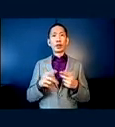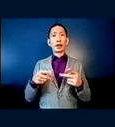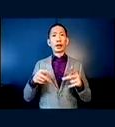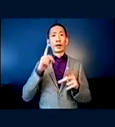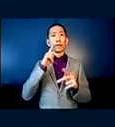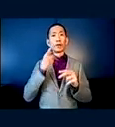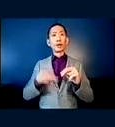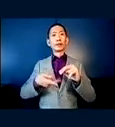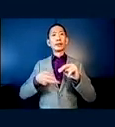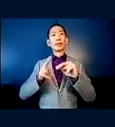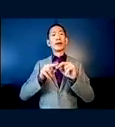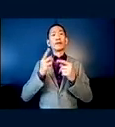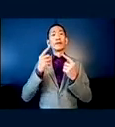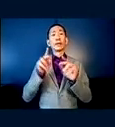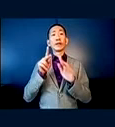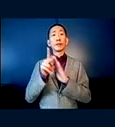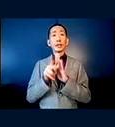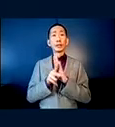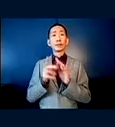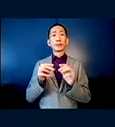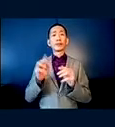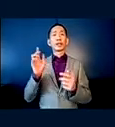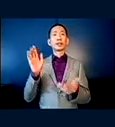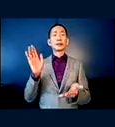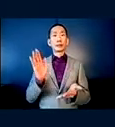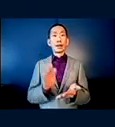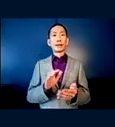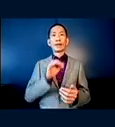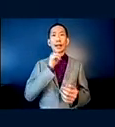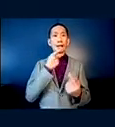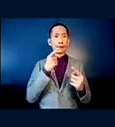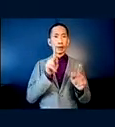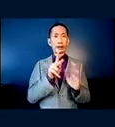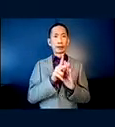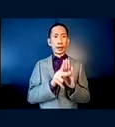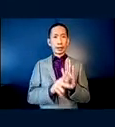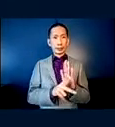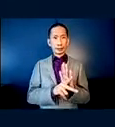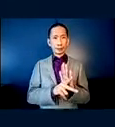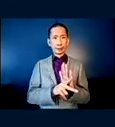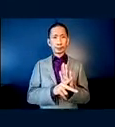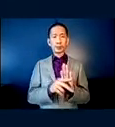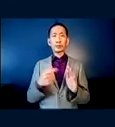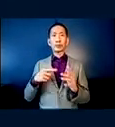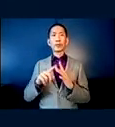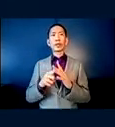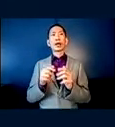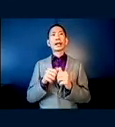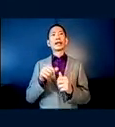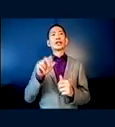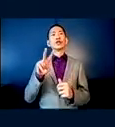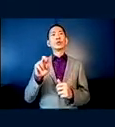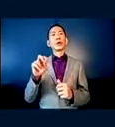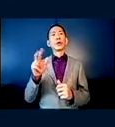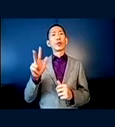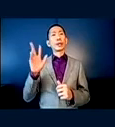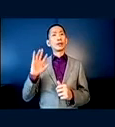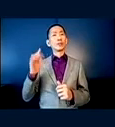TOOL OF GOVERNANCE AND FOR THE SCALEUP OF POLICY AND SCALEDOWN